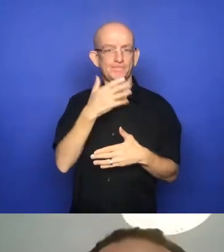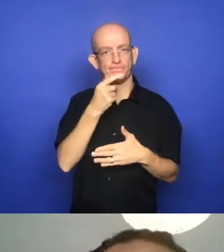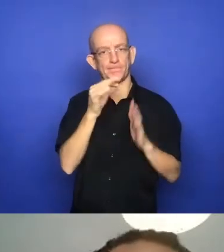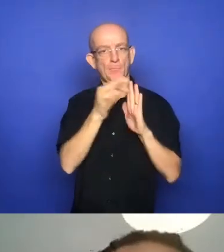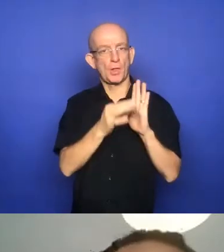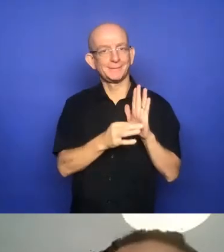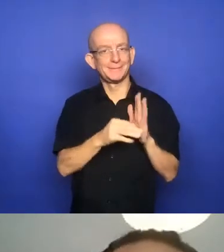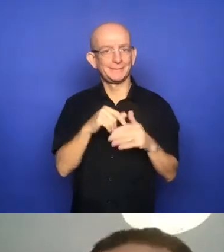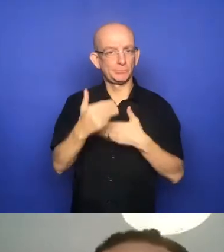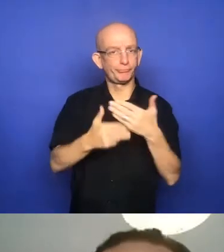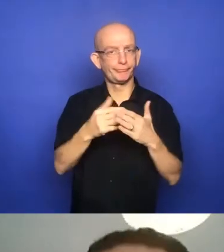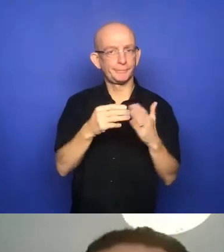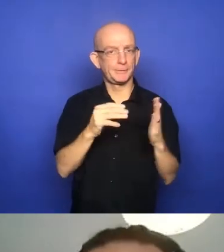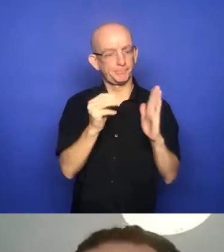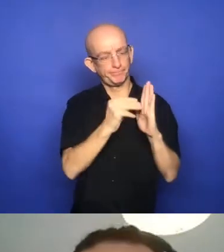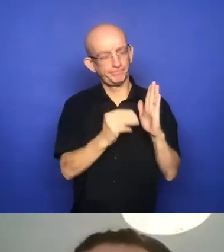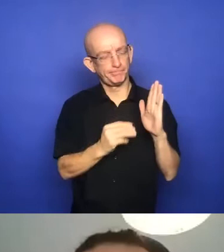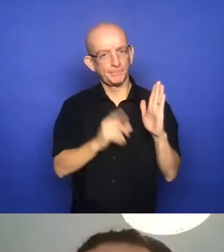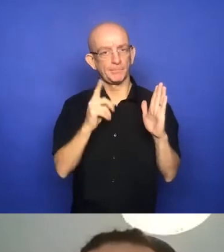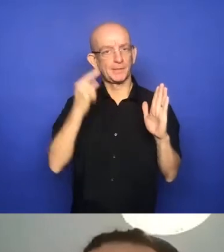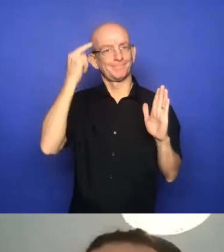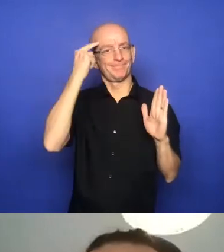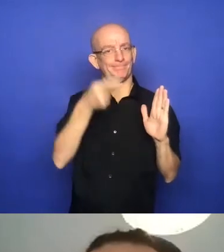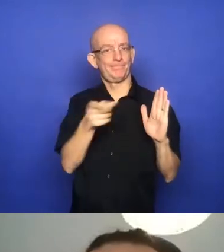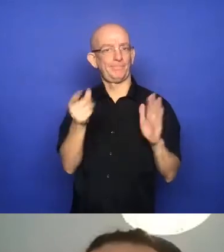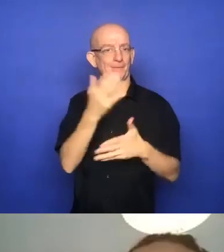in the aftermath of disaster in particular can be appropriate to